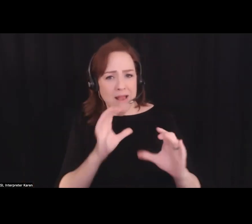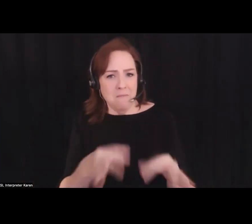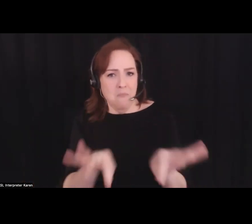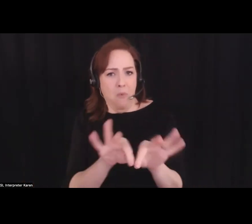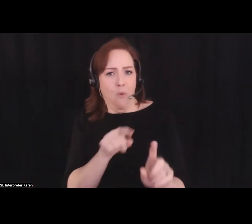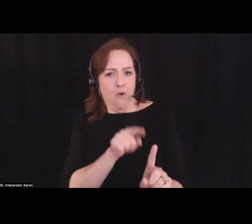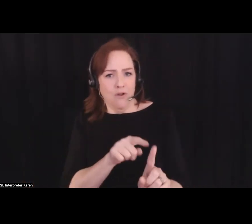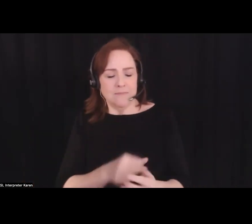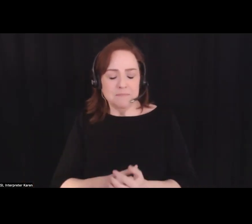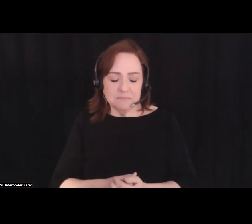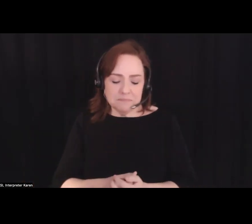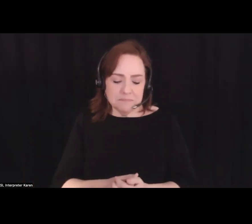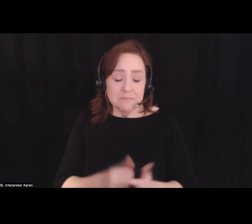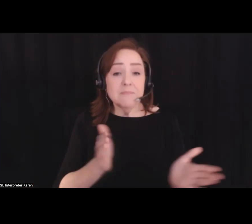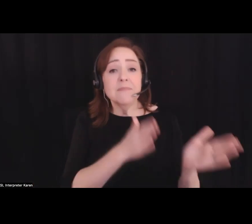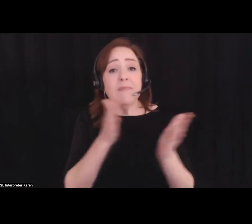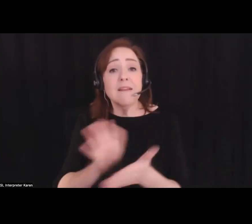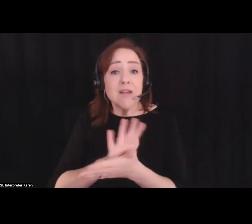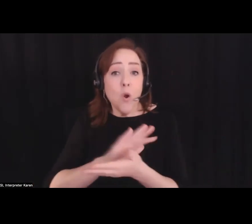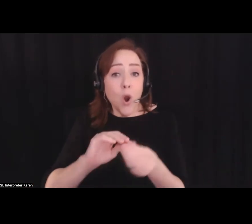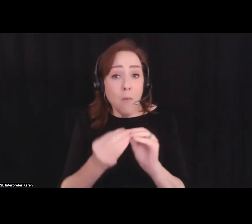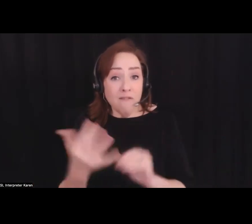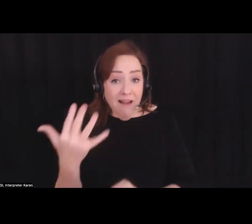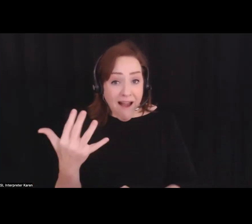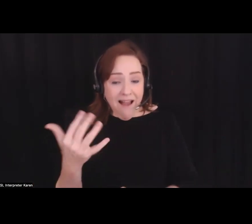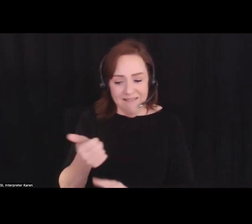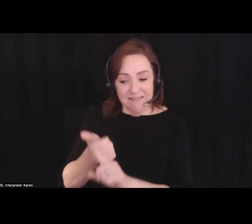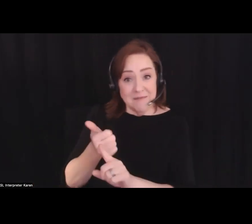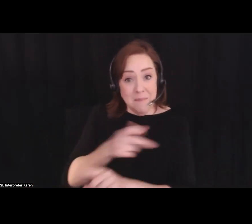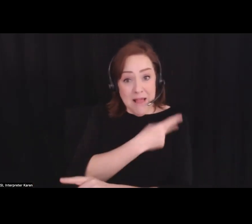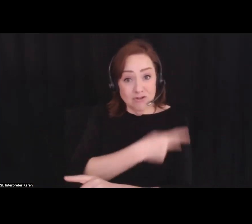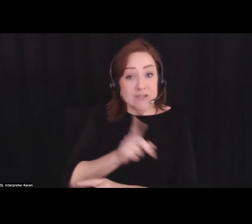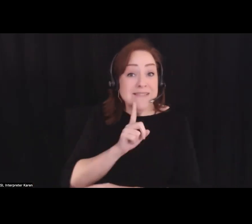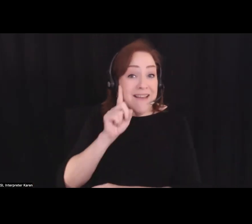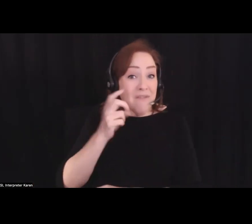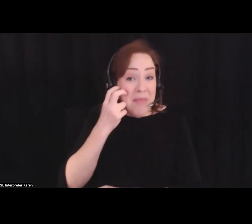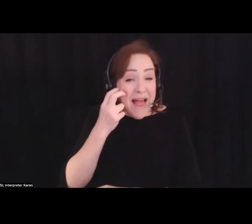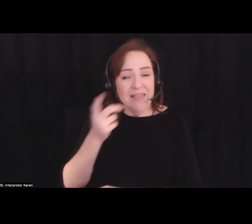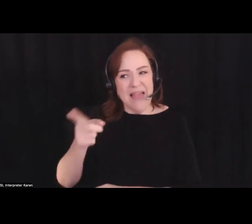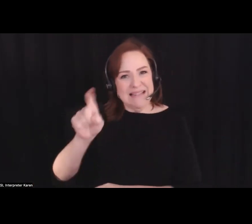the deaf-blind patient they needed an American sign language t or sorry a tactile sign language